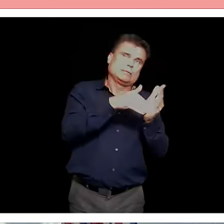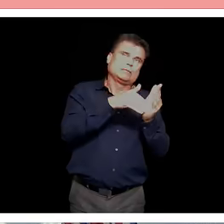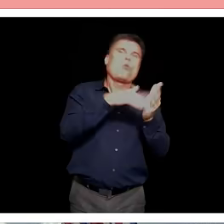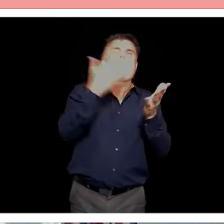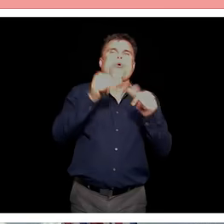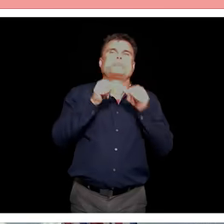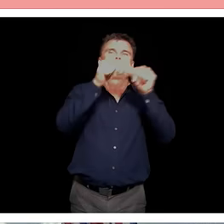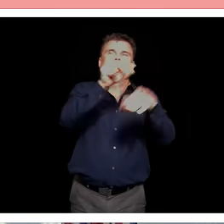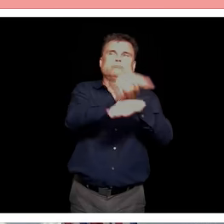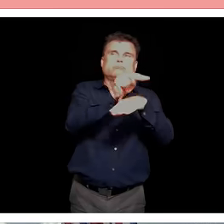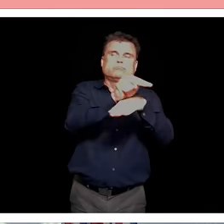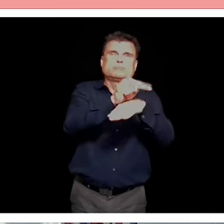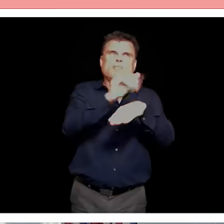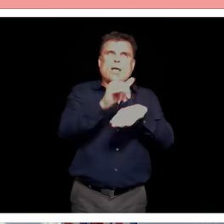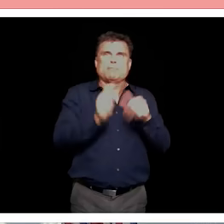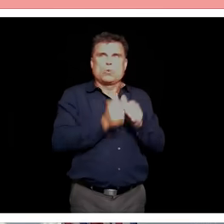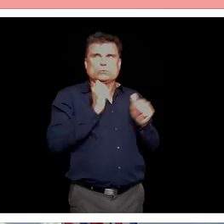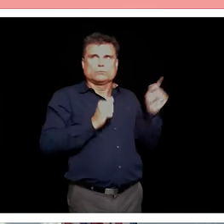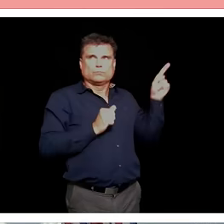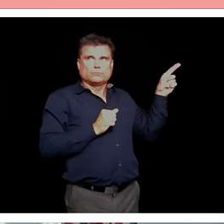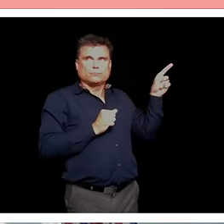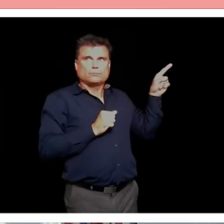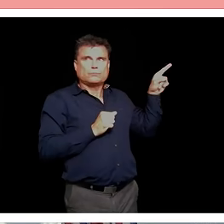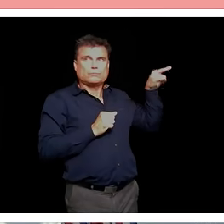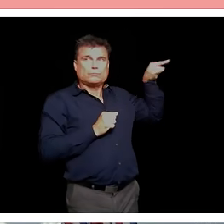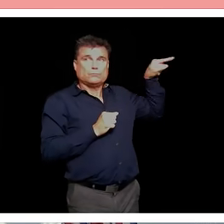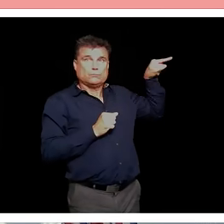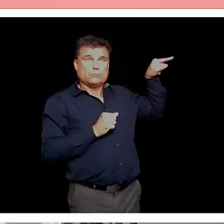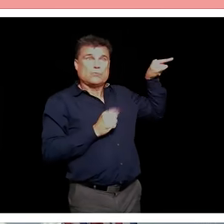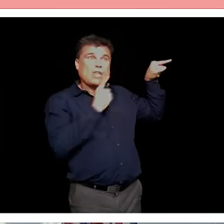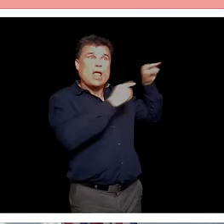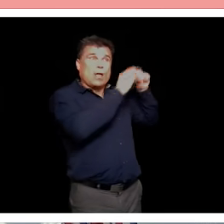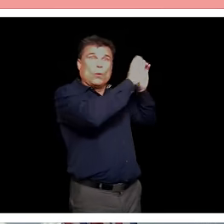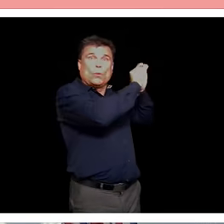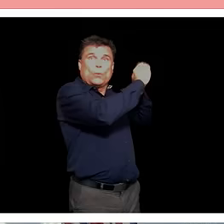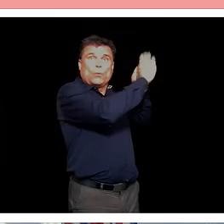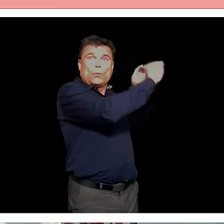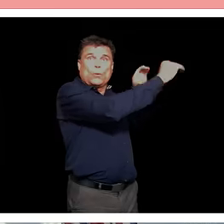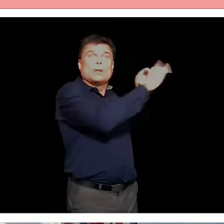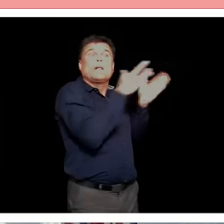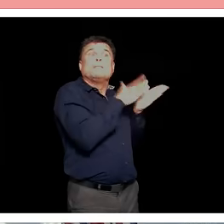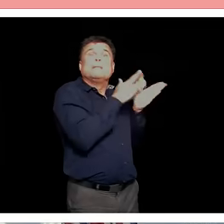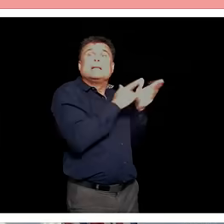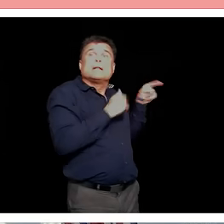our new cases are younger people. As of last week we had four new people who had